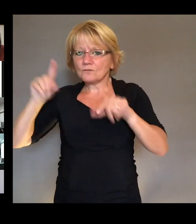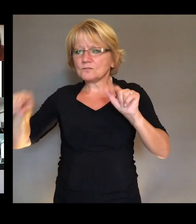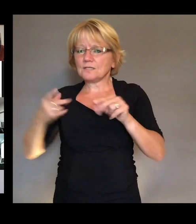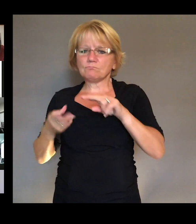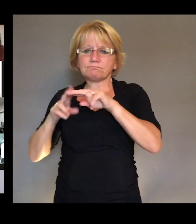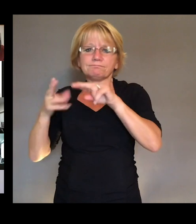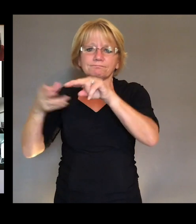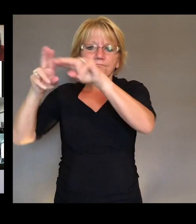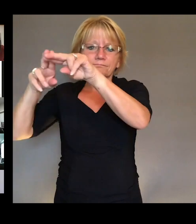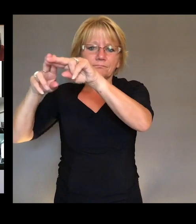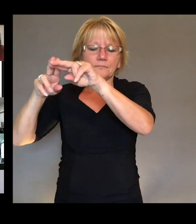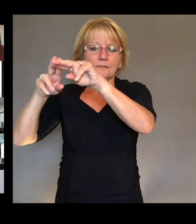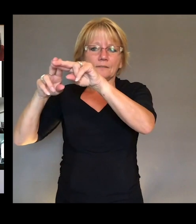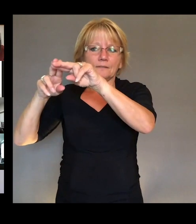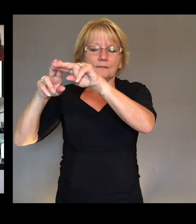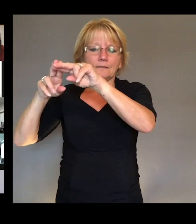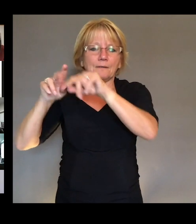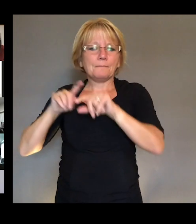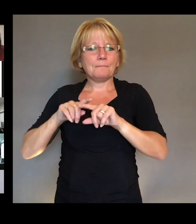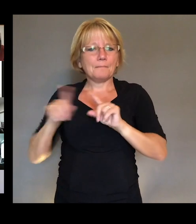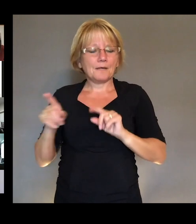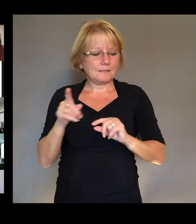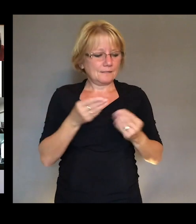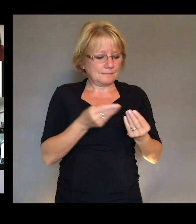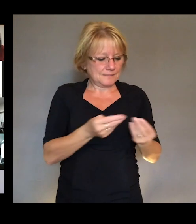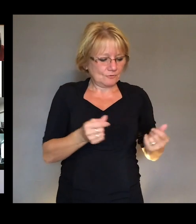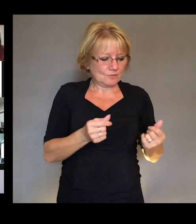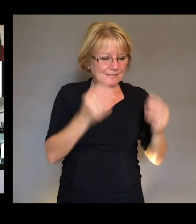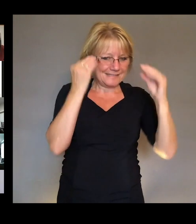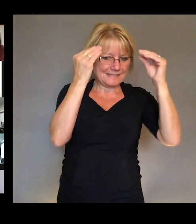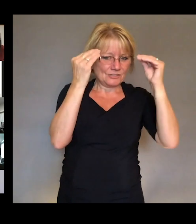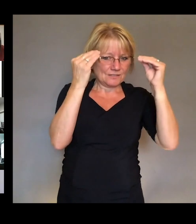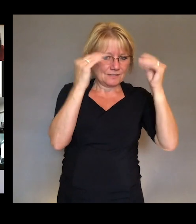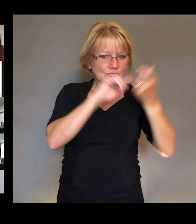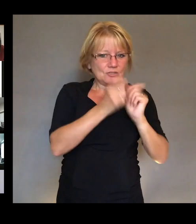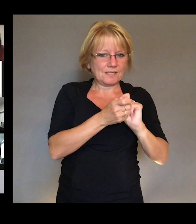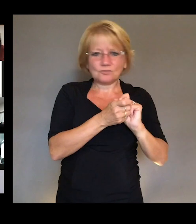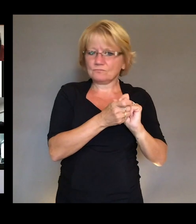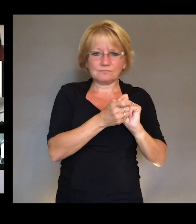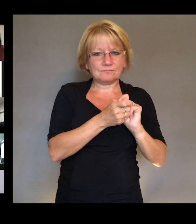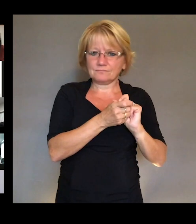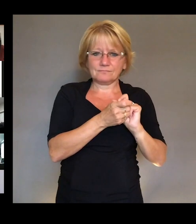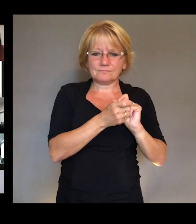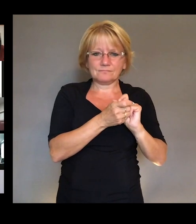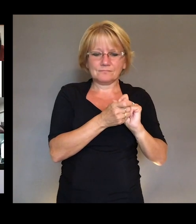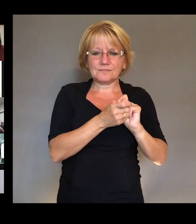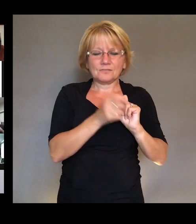But over the last 20 years, we haven't seen really much of a change in the teaching force as far as diversity,